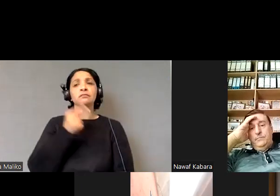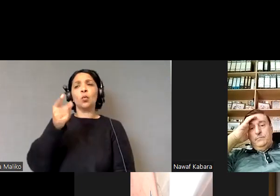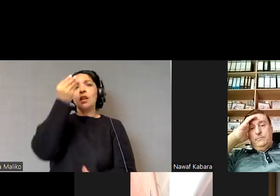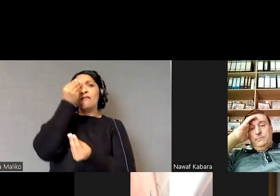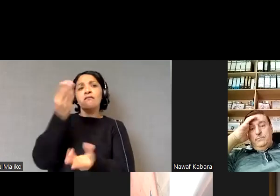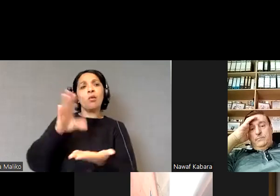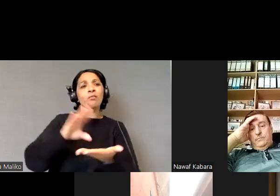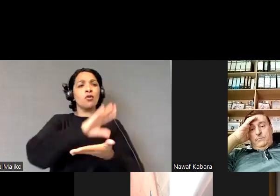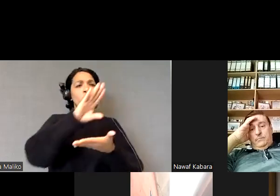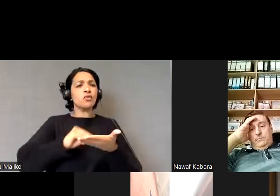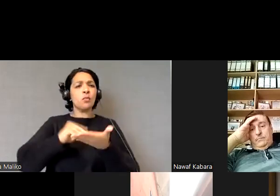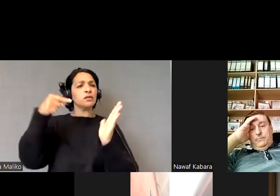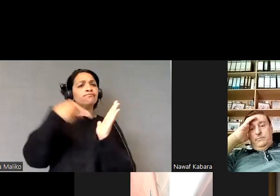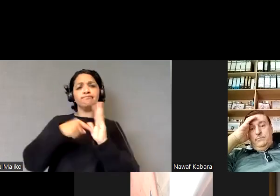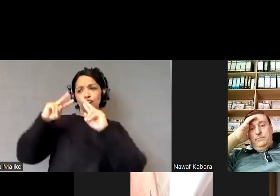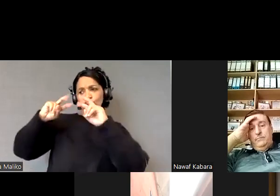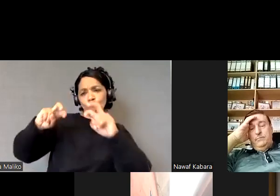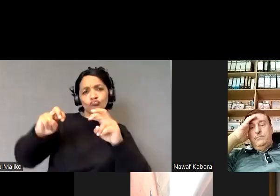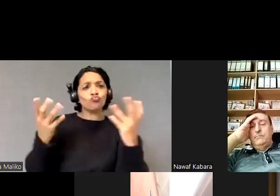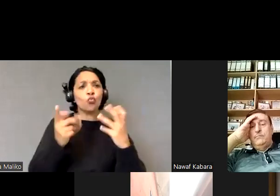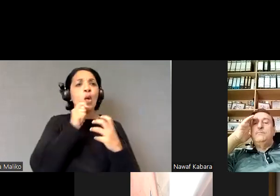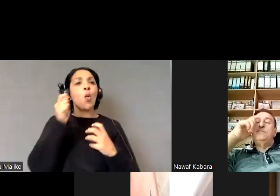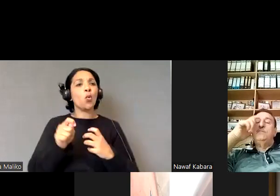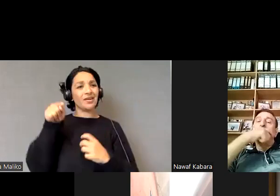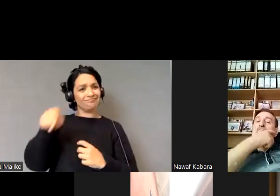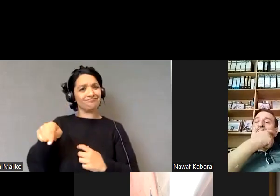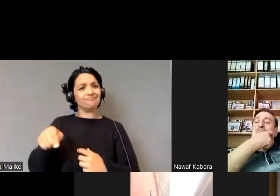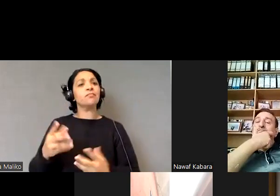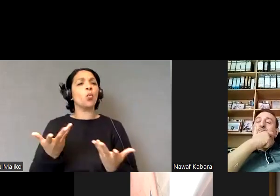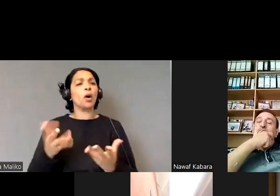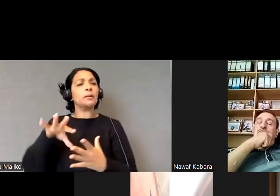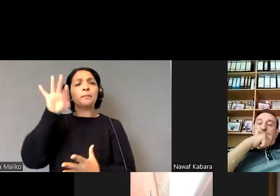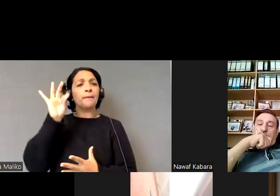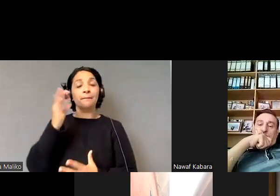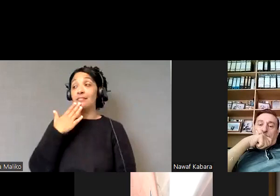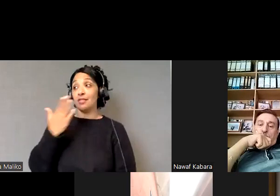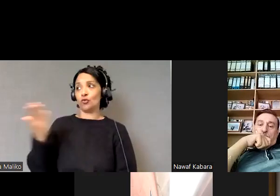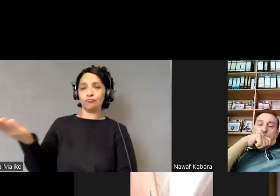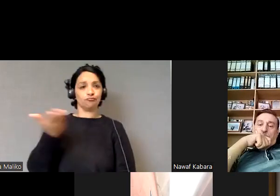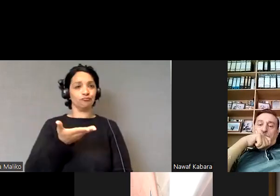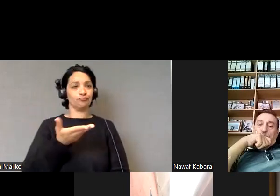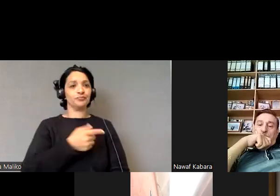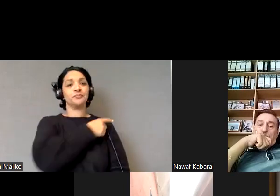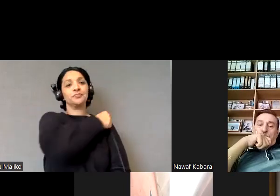in that research for the experience of people with disabilities in Ukraine. Thank you, Jarrod.